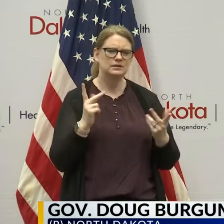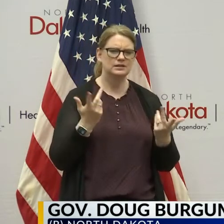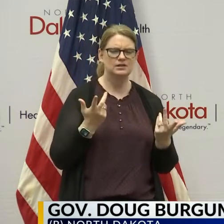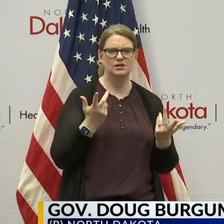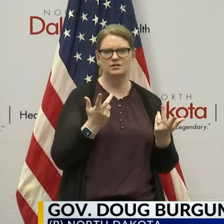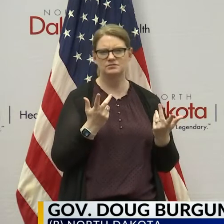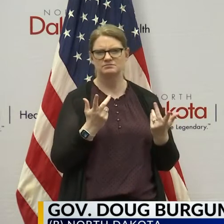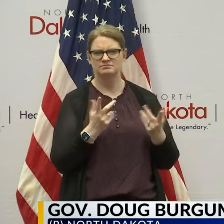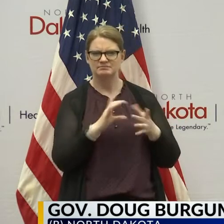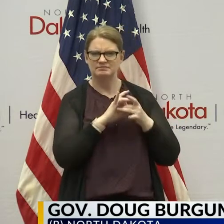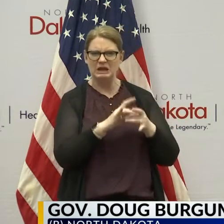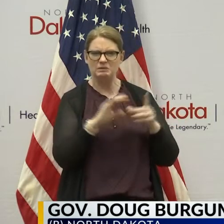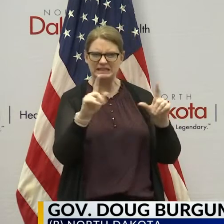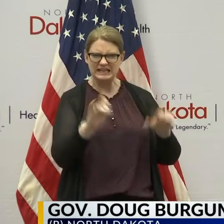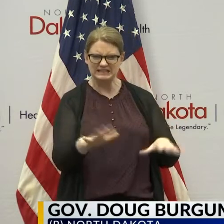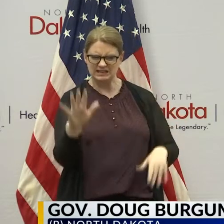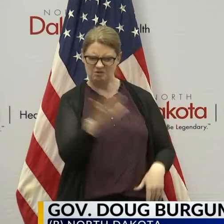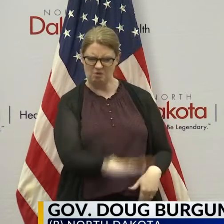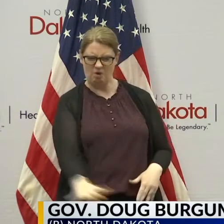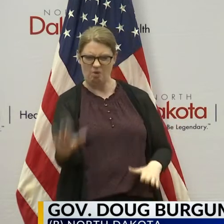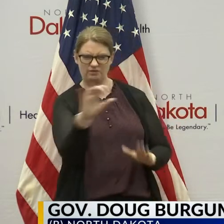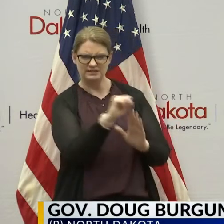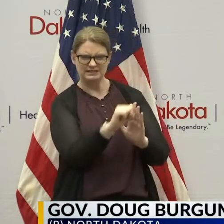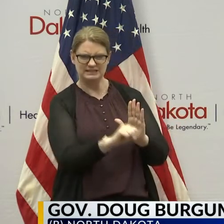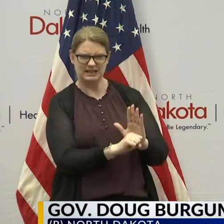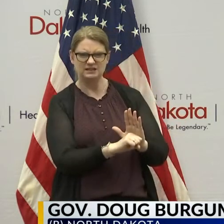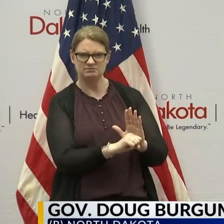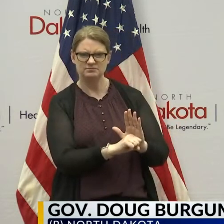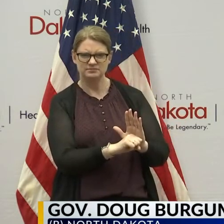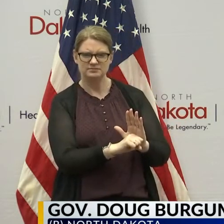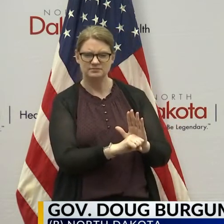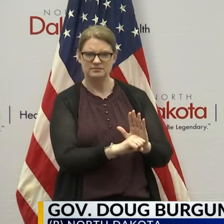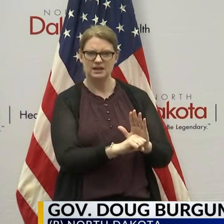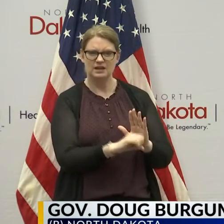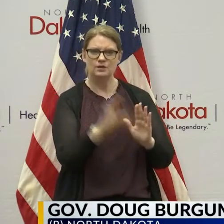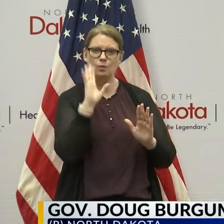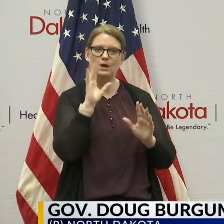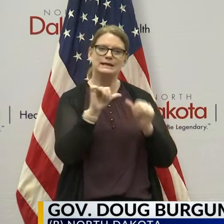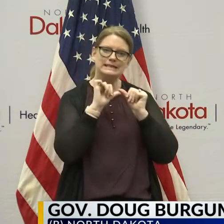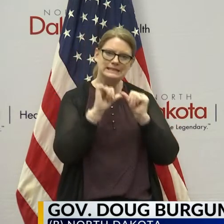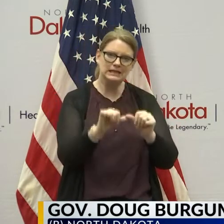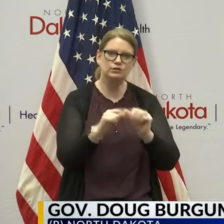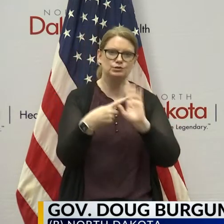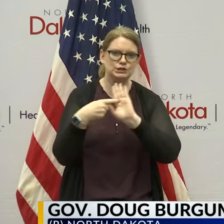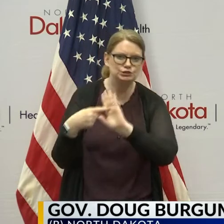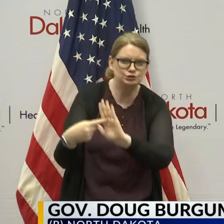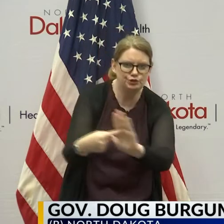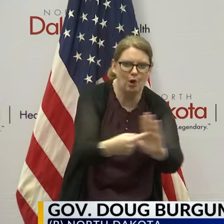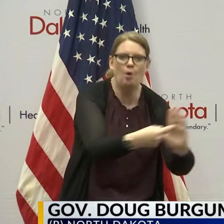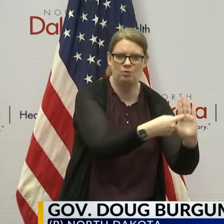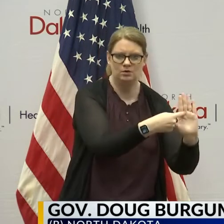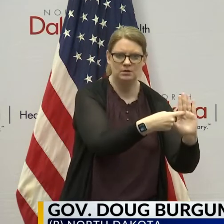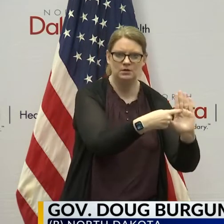IN TERMS OF COUNTY INFORMATION THERE HAS BEEN SOME QUESTION ABOUT HOW ARE WE DOING RELATIVE